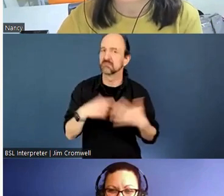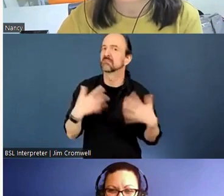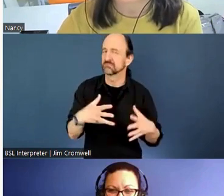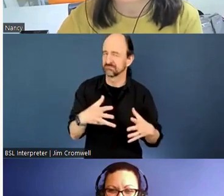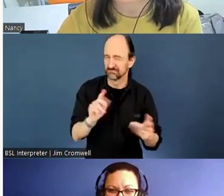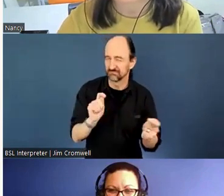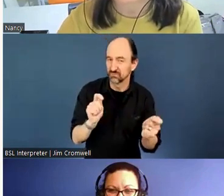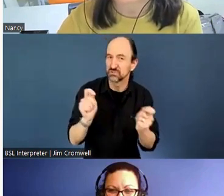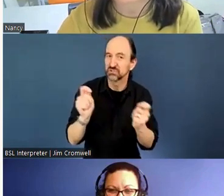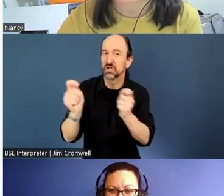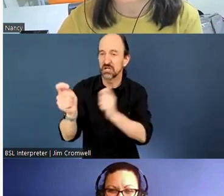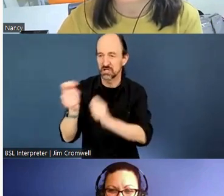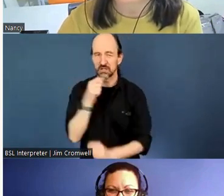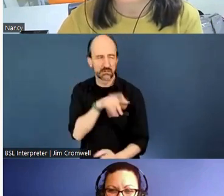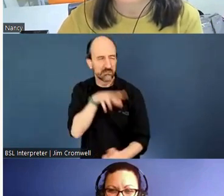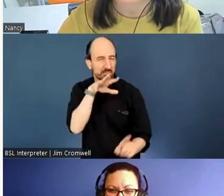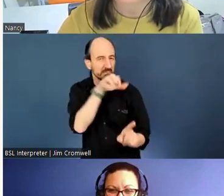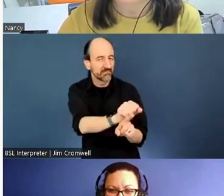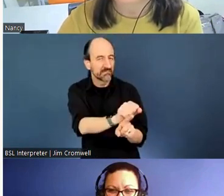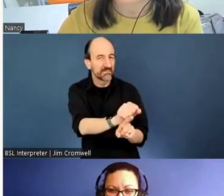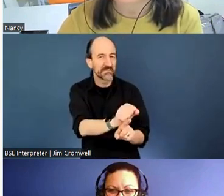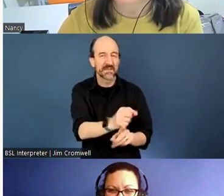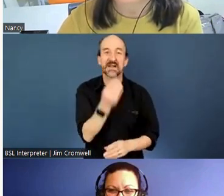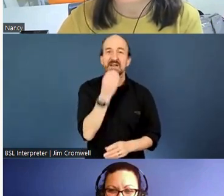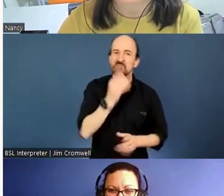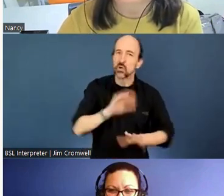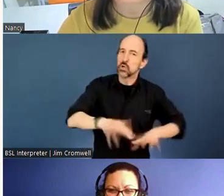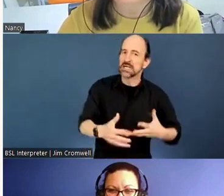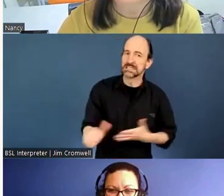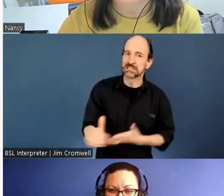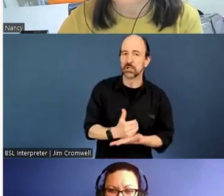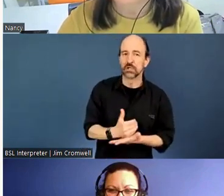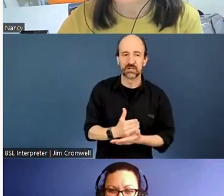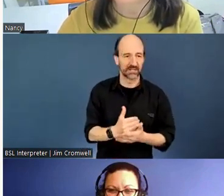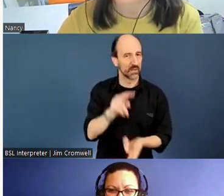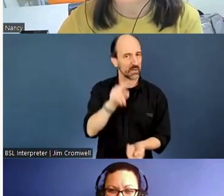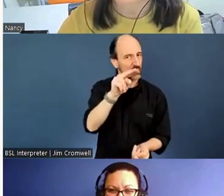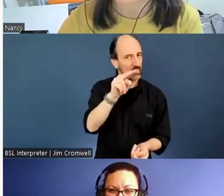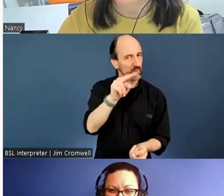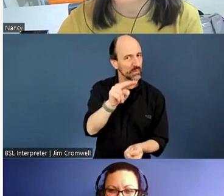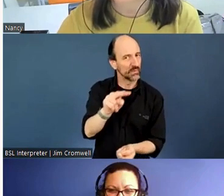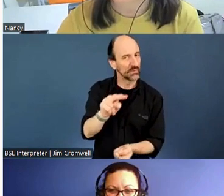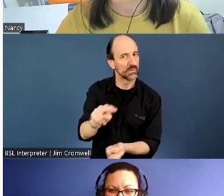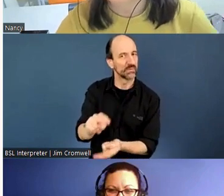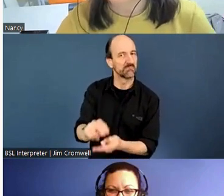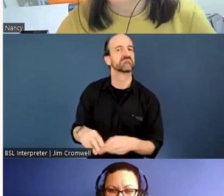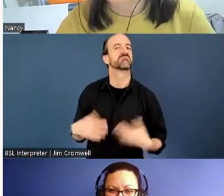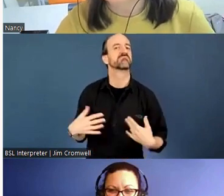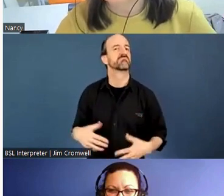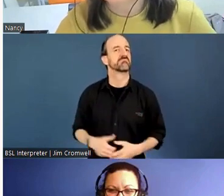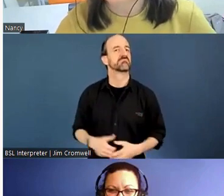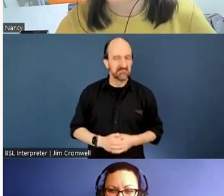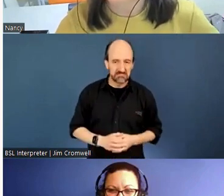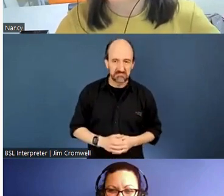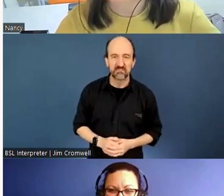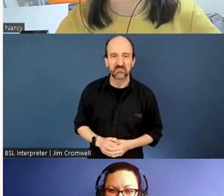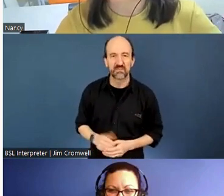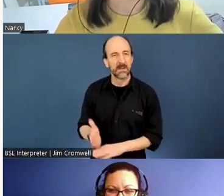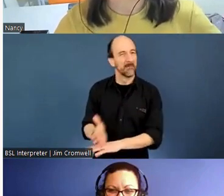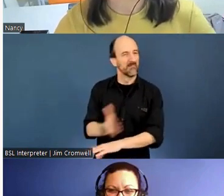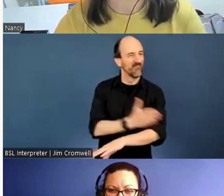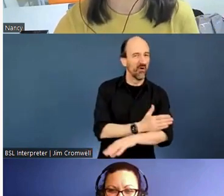decrease in that. The findings that they had. Before there was levels of 3.8